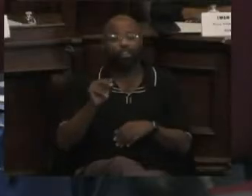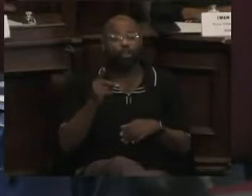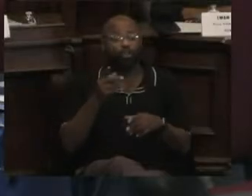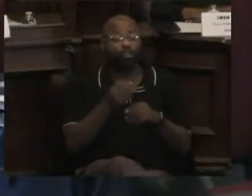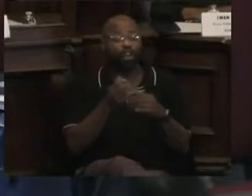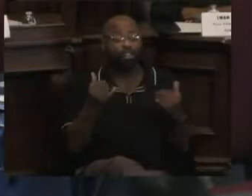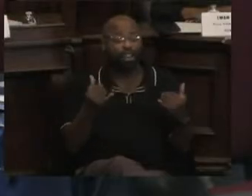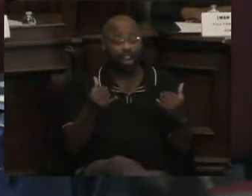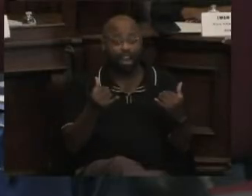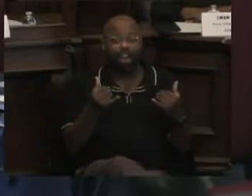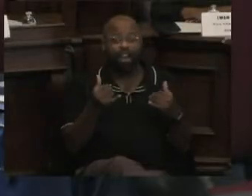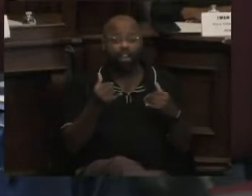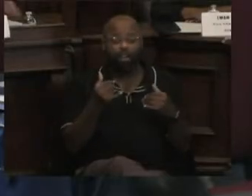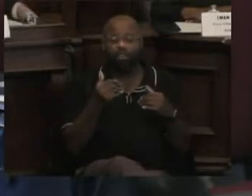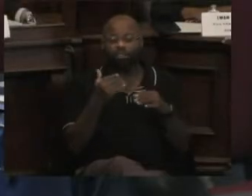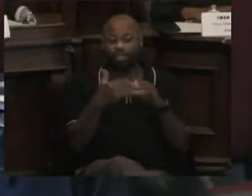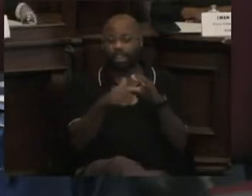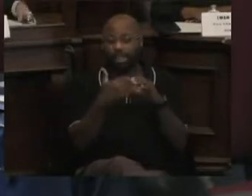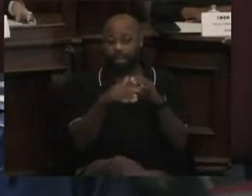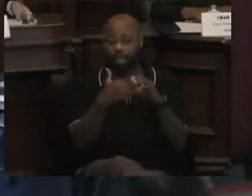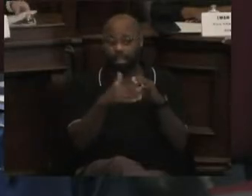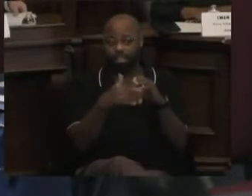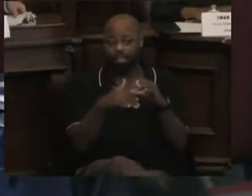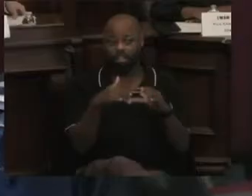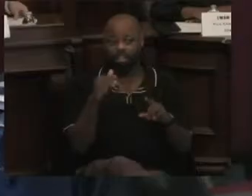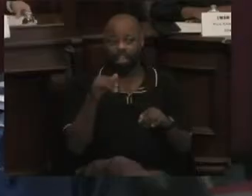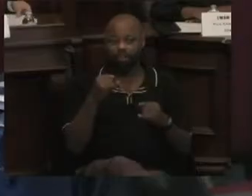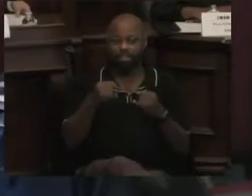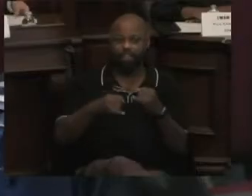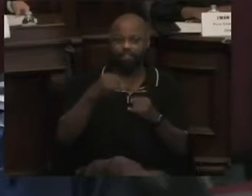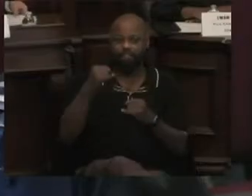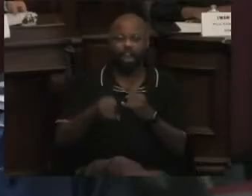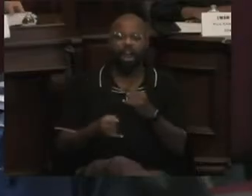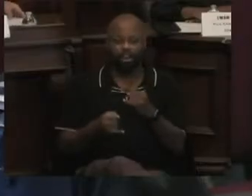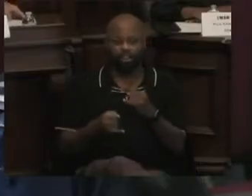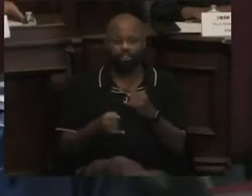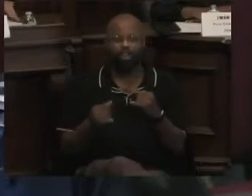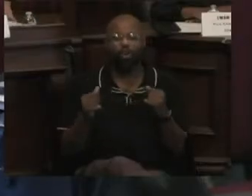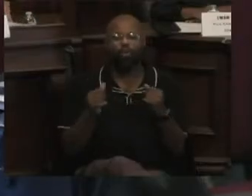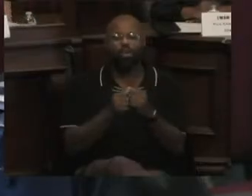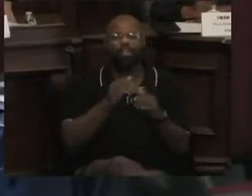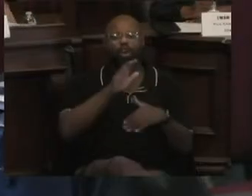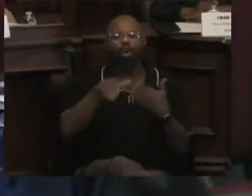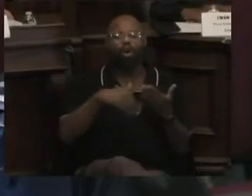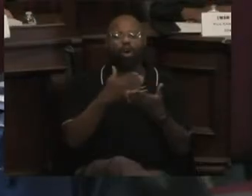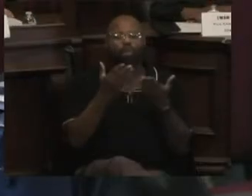the draft that you originally saw. So what you have today or